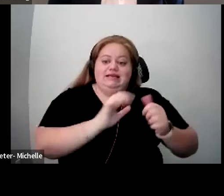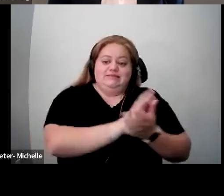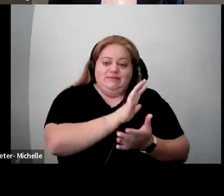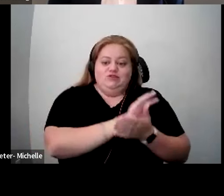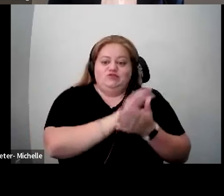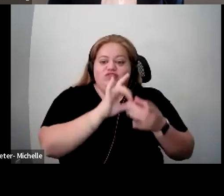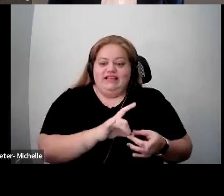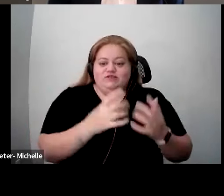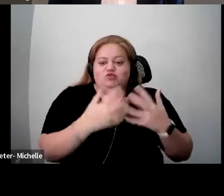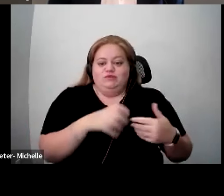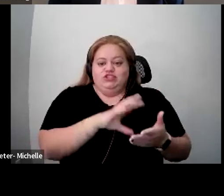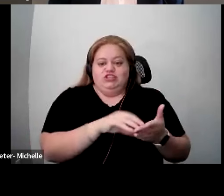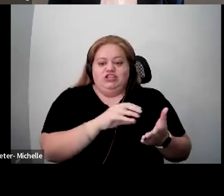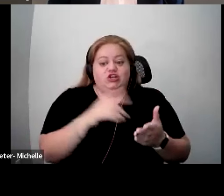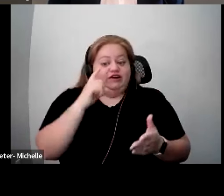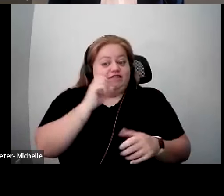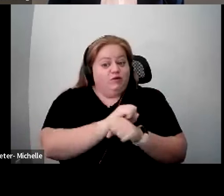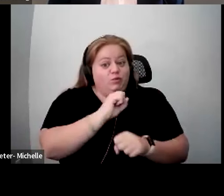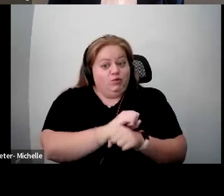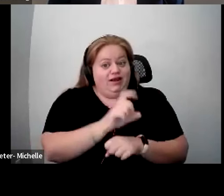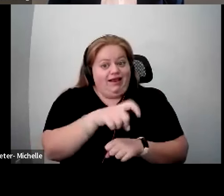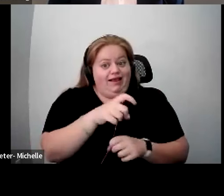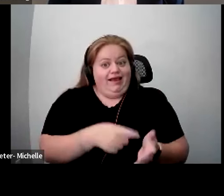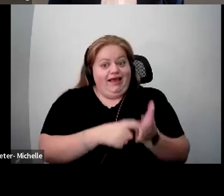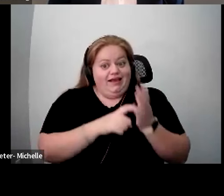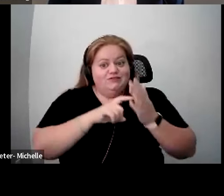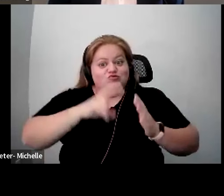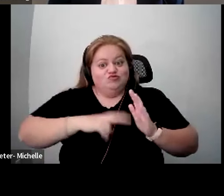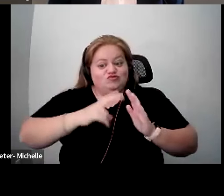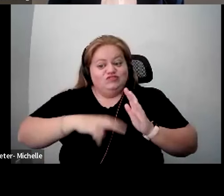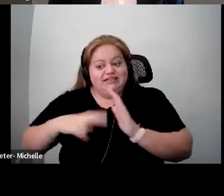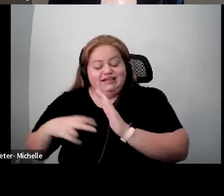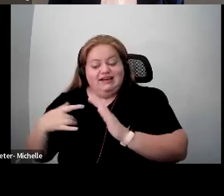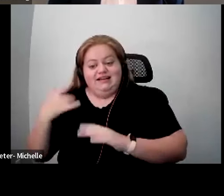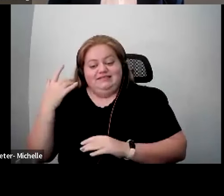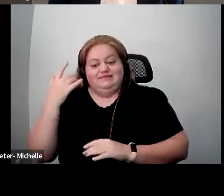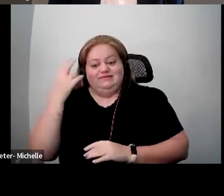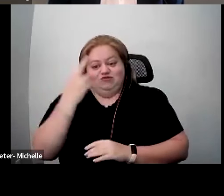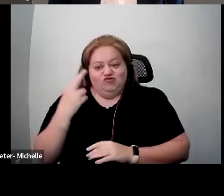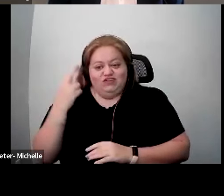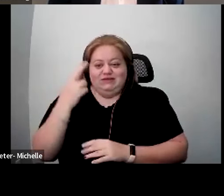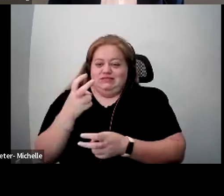learning papers for work. And what I found is that it was extremely hard for me to do.